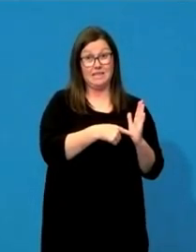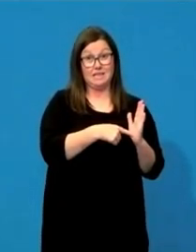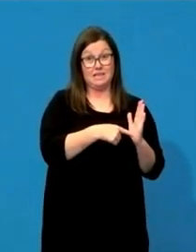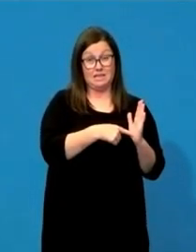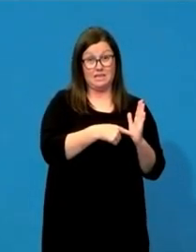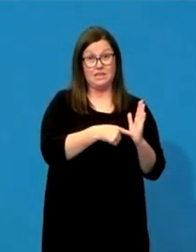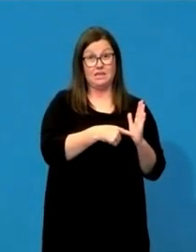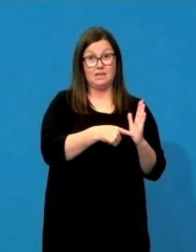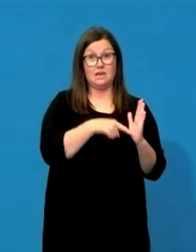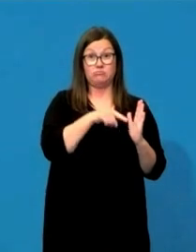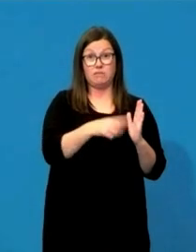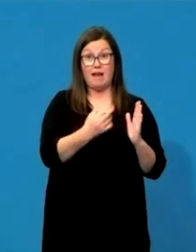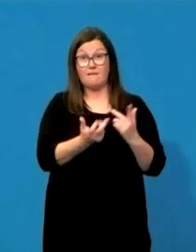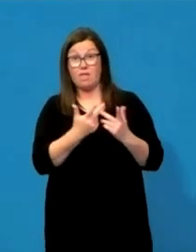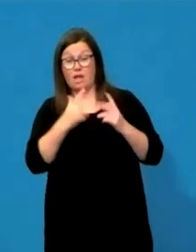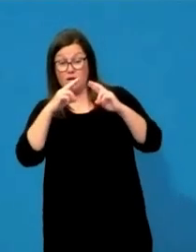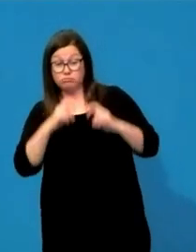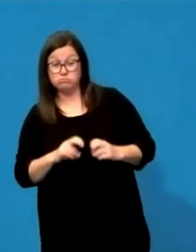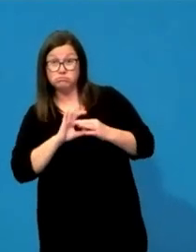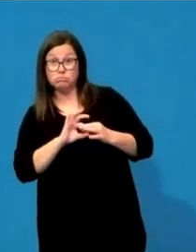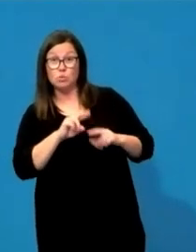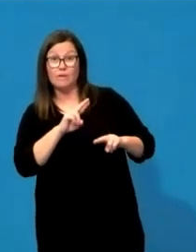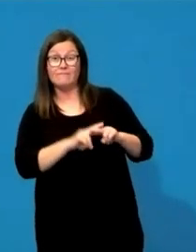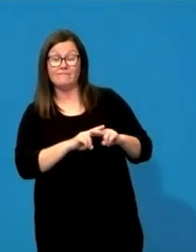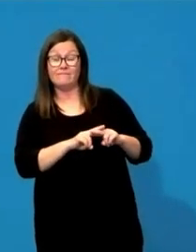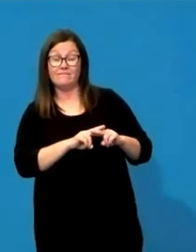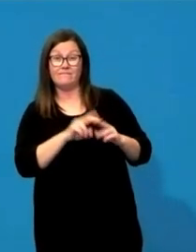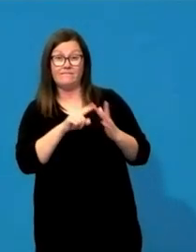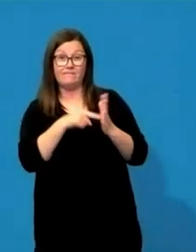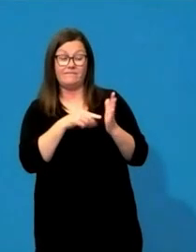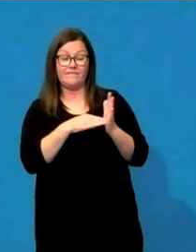All of them. All of them. DR RICE: All of the Indigenous ones relate to Fitzroy.